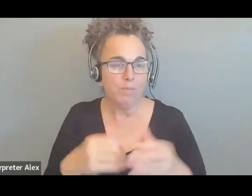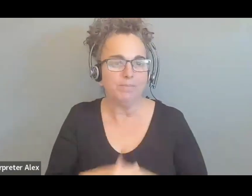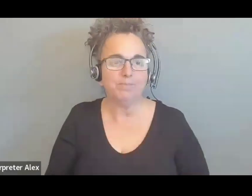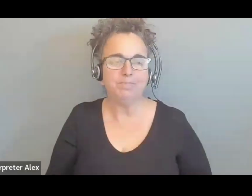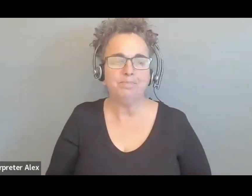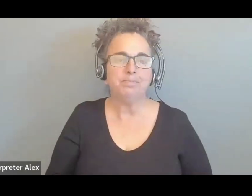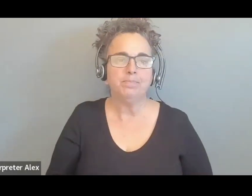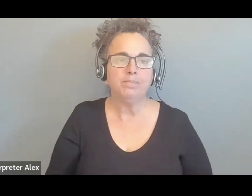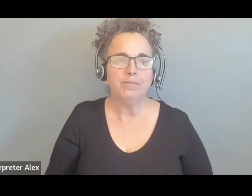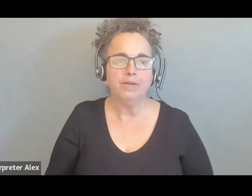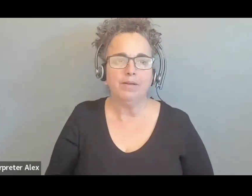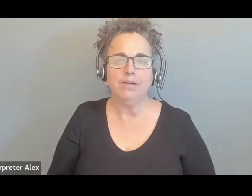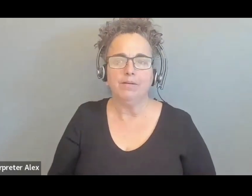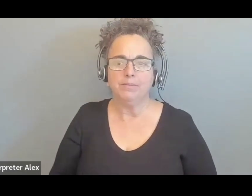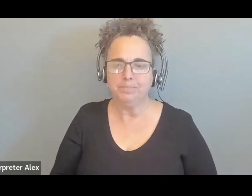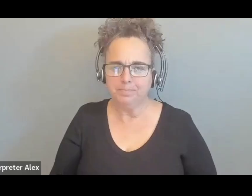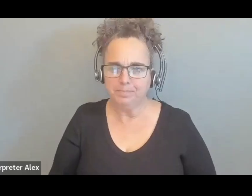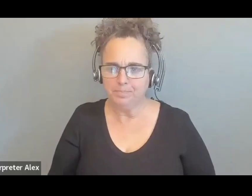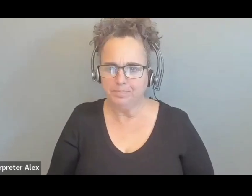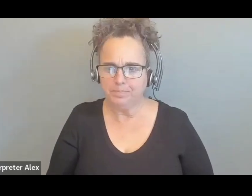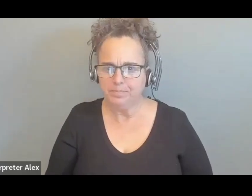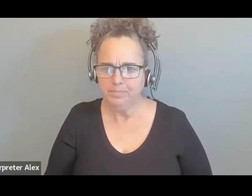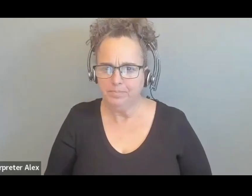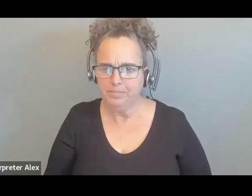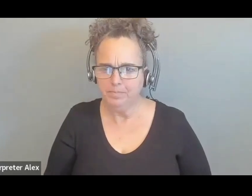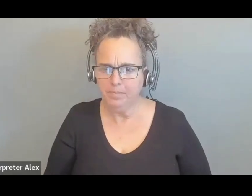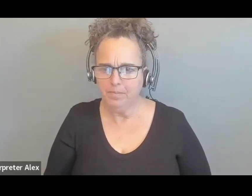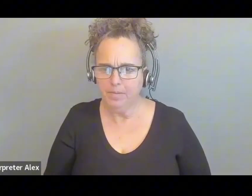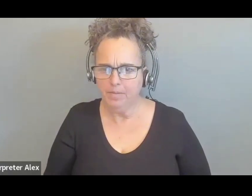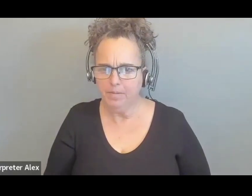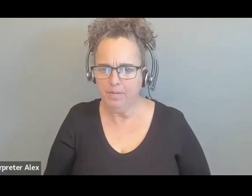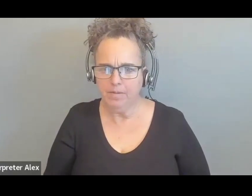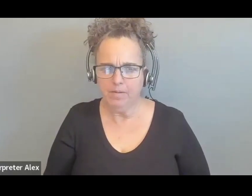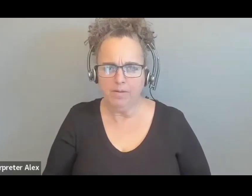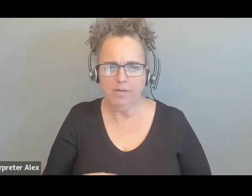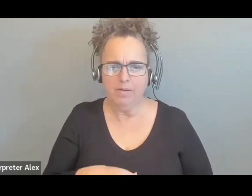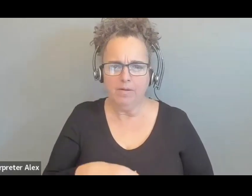and early stage researcher working in inclusive ed tech,